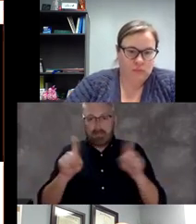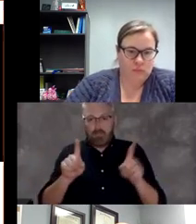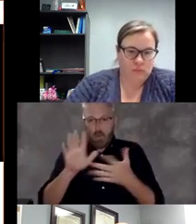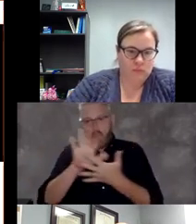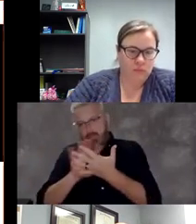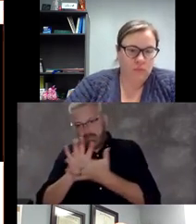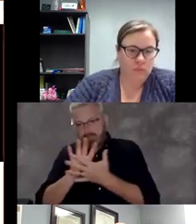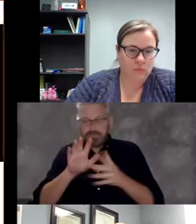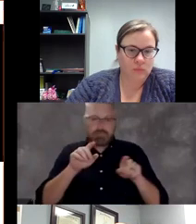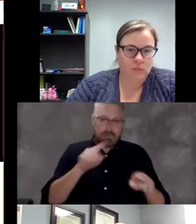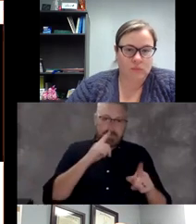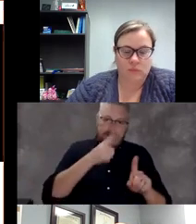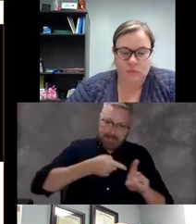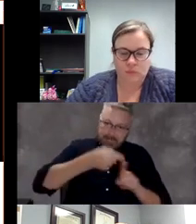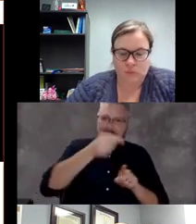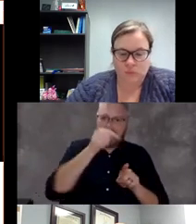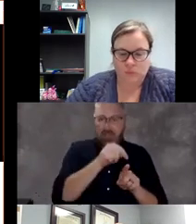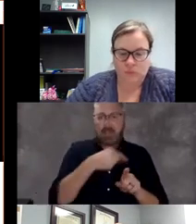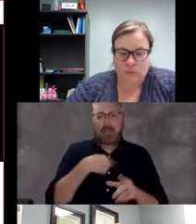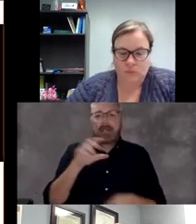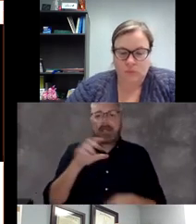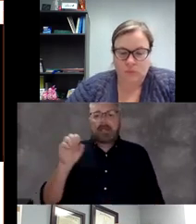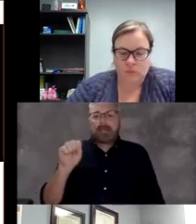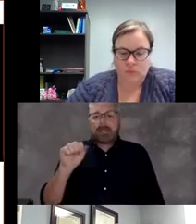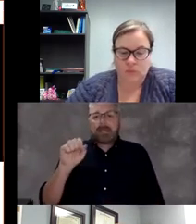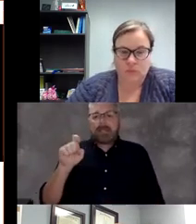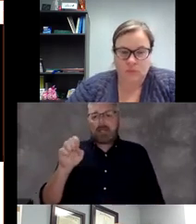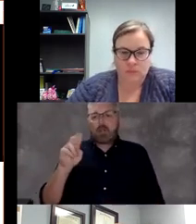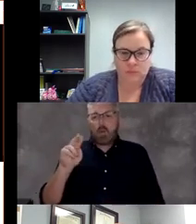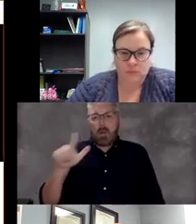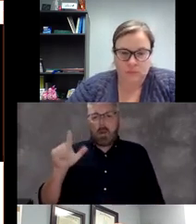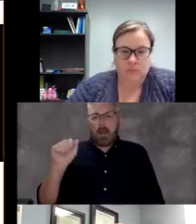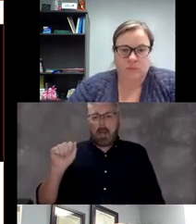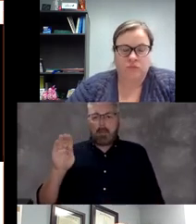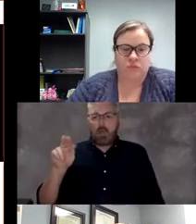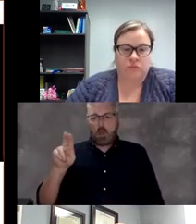YOU KNOW, WE'RE GOING TO USE THE TERM SEXUAL ABUSE TO MEAN WHAT IT MEANS TO IN THE IOWA CRIMINAL CODE.